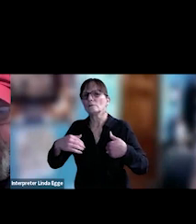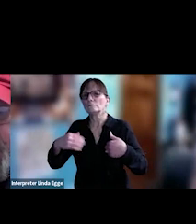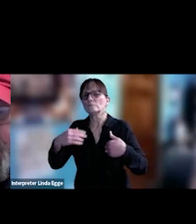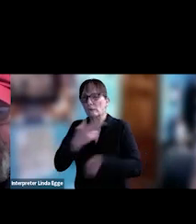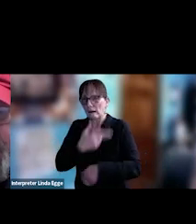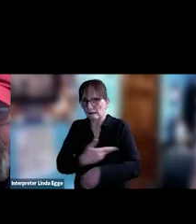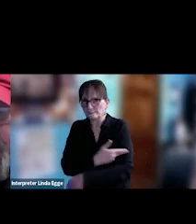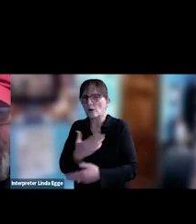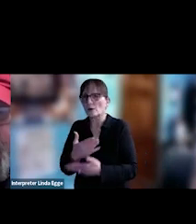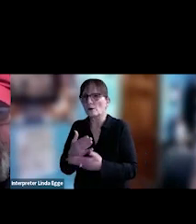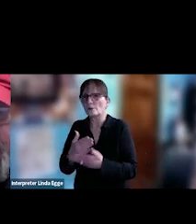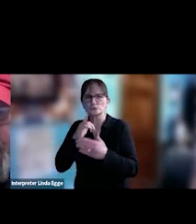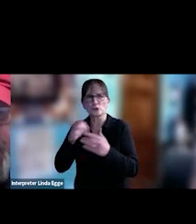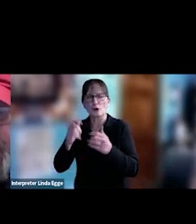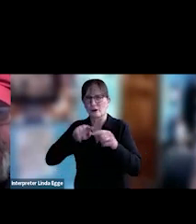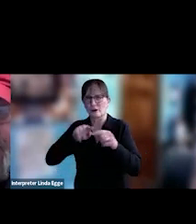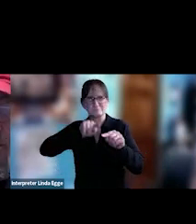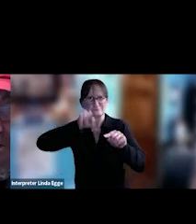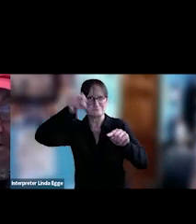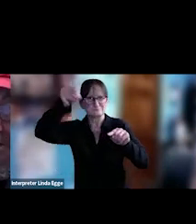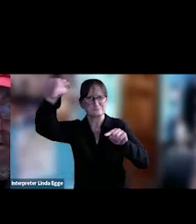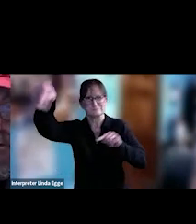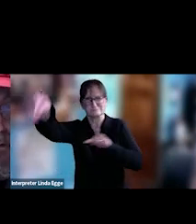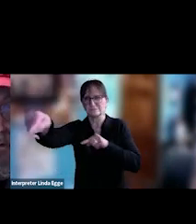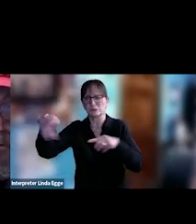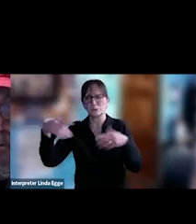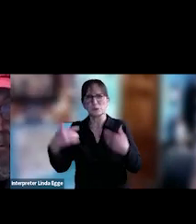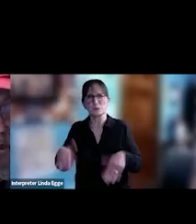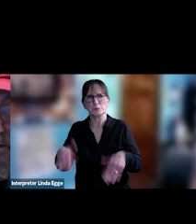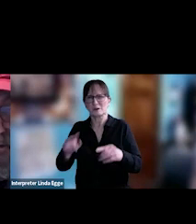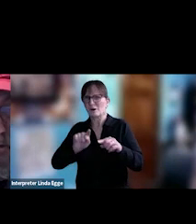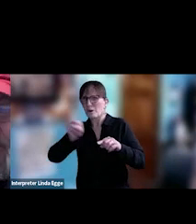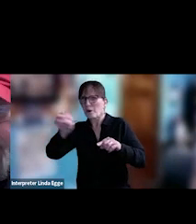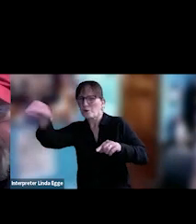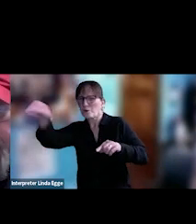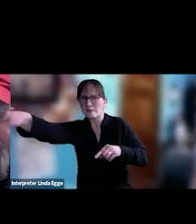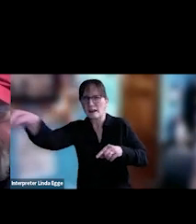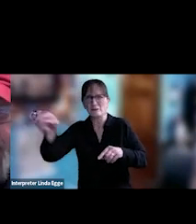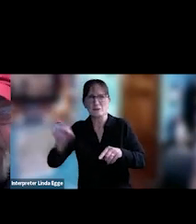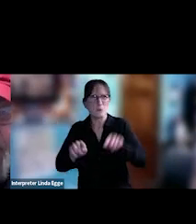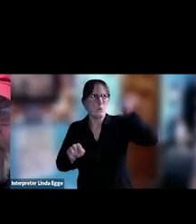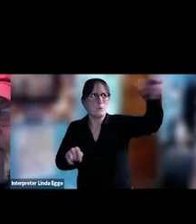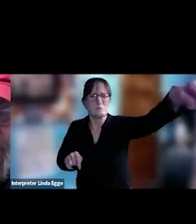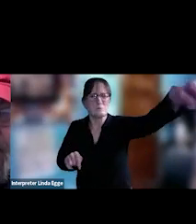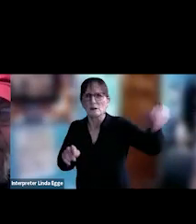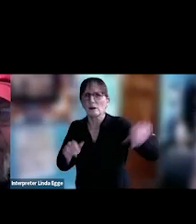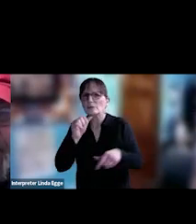they're so far out from where you're at. You know, the hospital that I was at